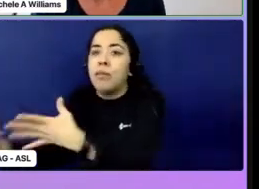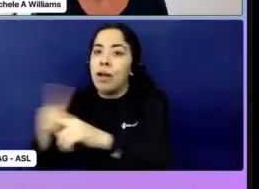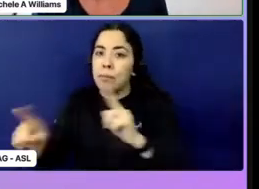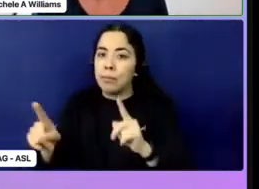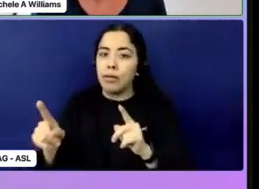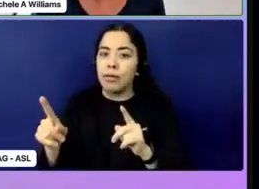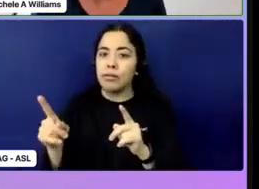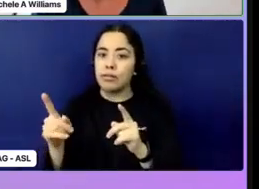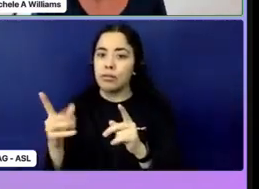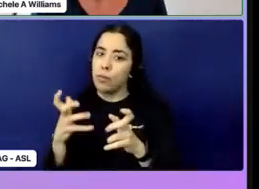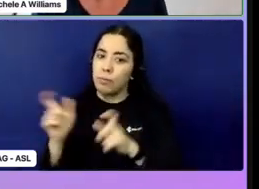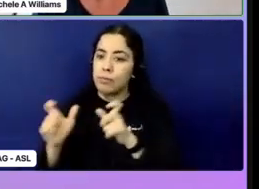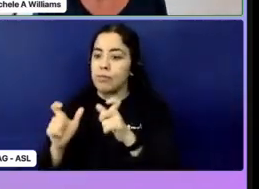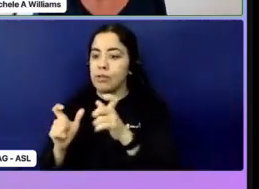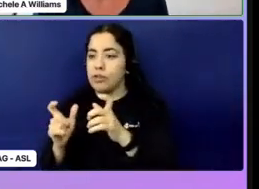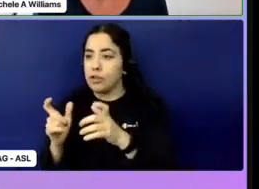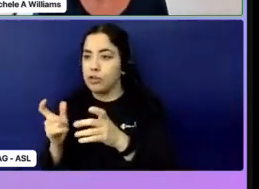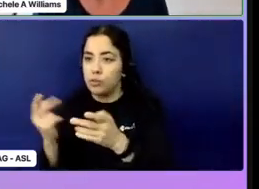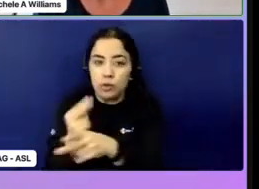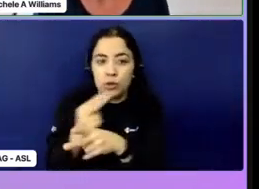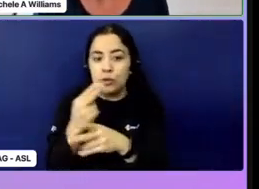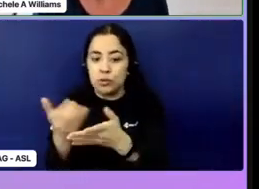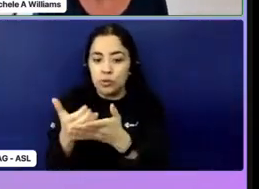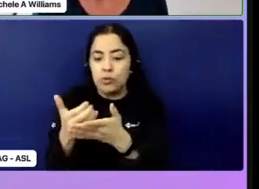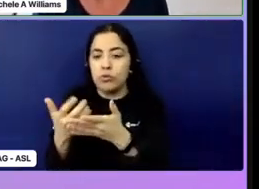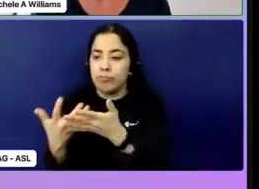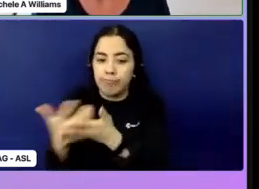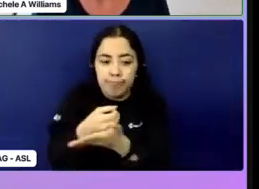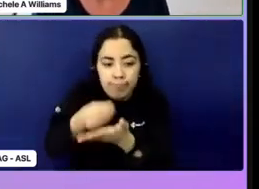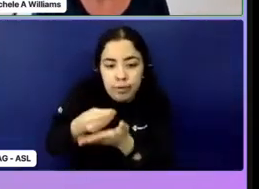out the door, getting it into the lives of users, so that